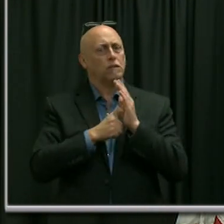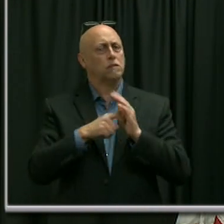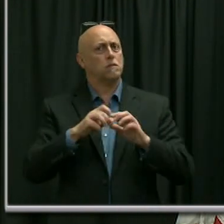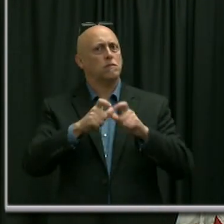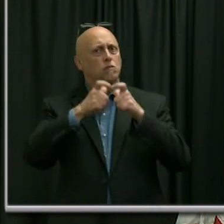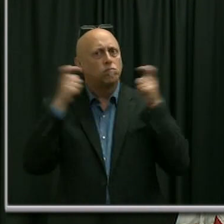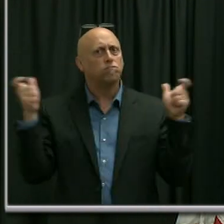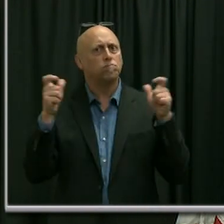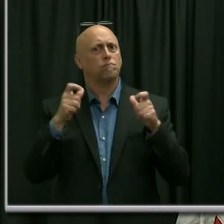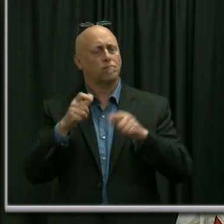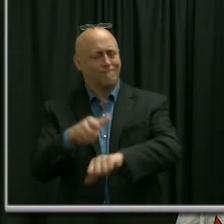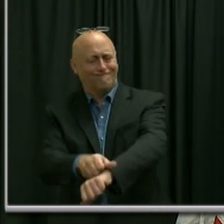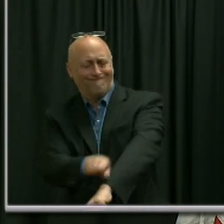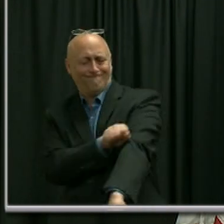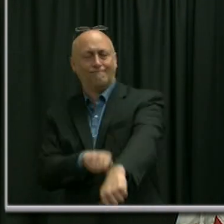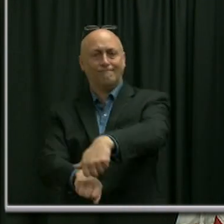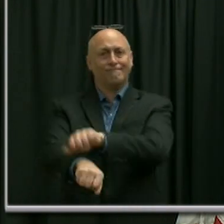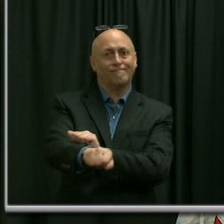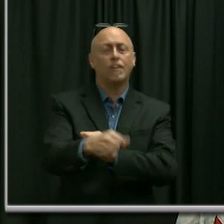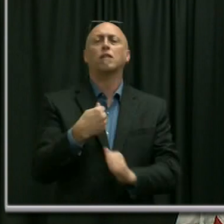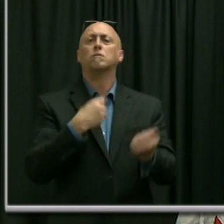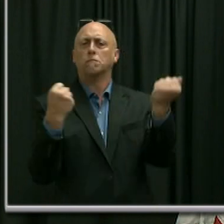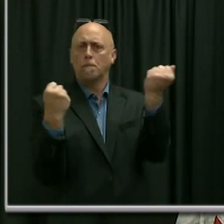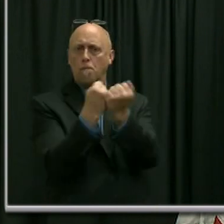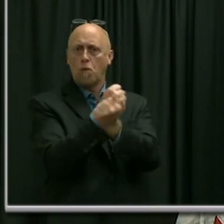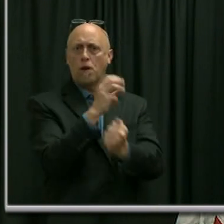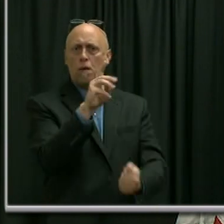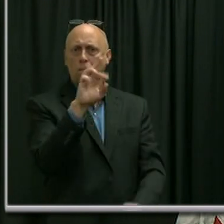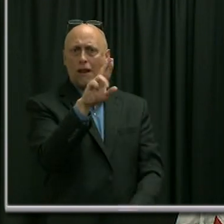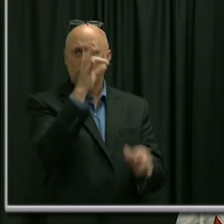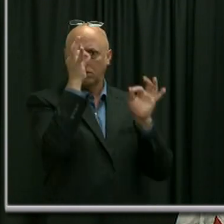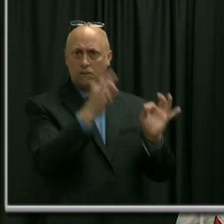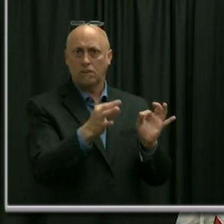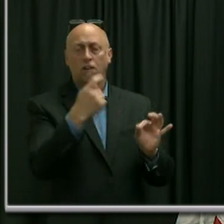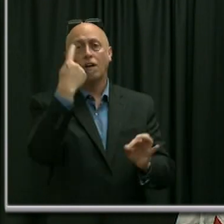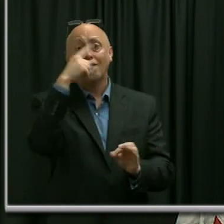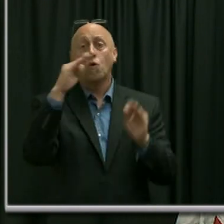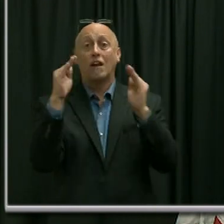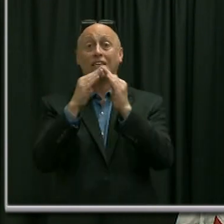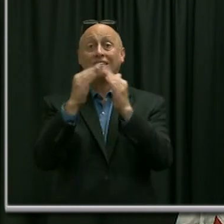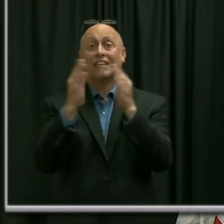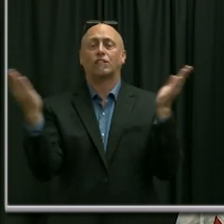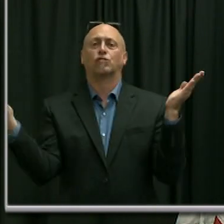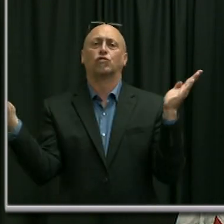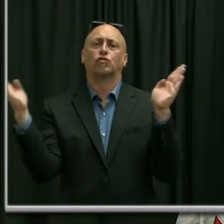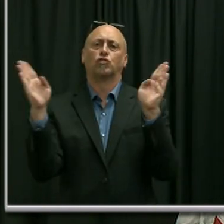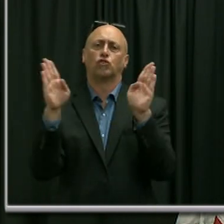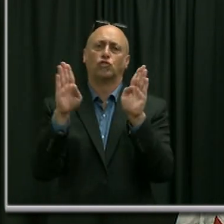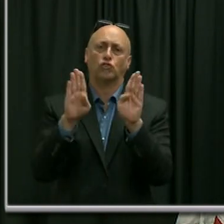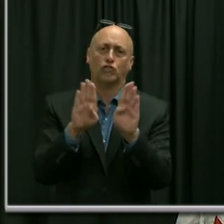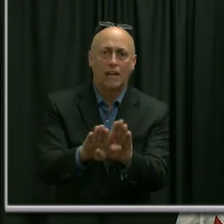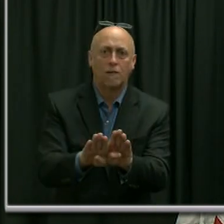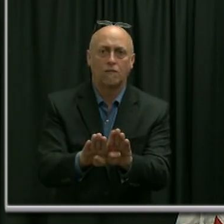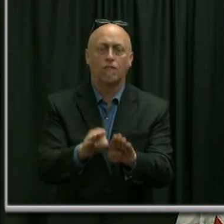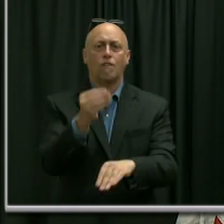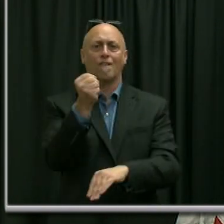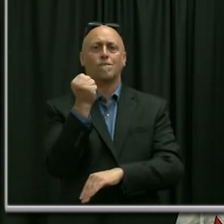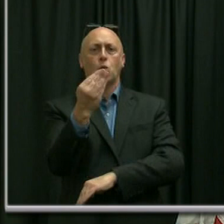THIS EXTRA MEASURES TO STOP IT SO I FULLY SUPPORT THE MAYOR'S